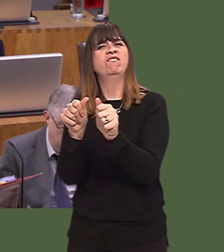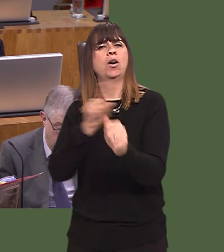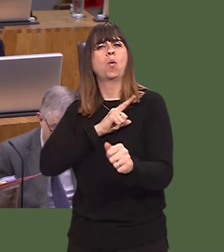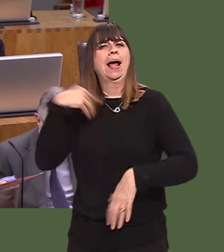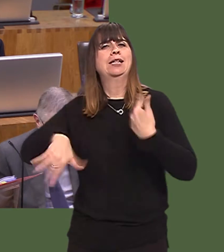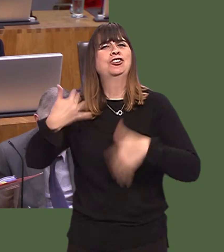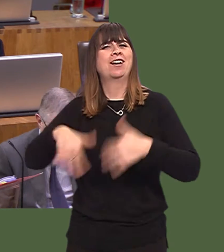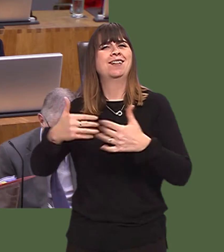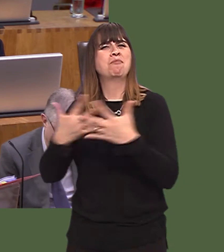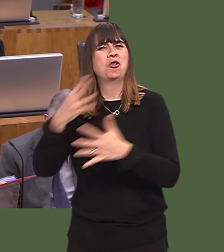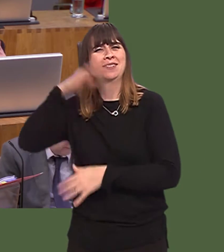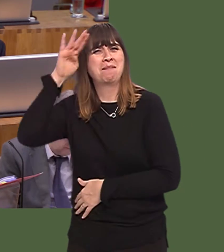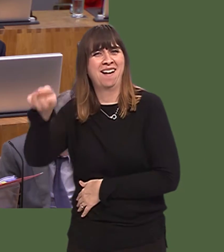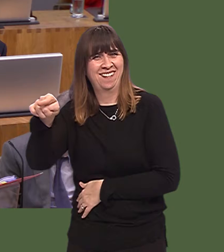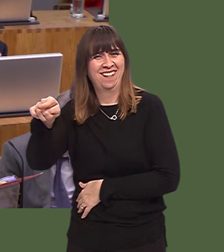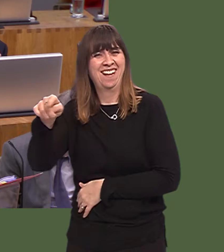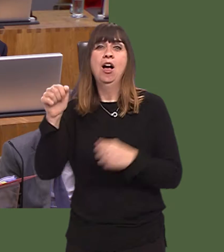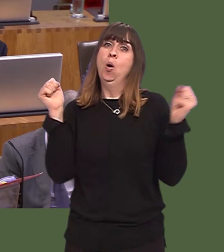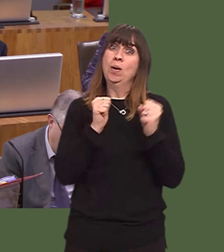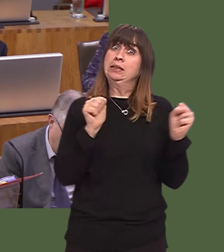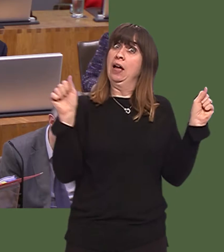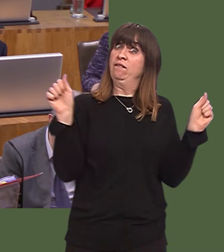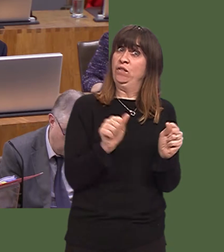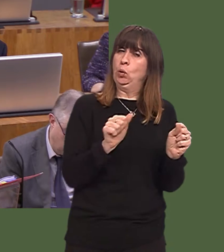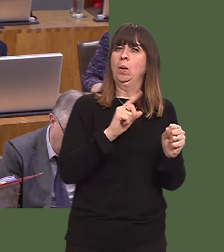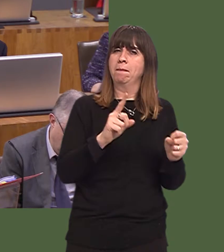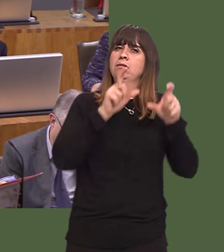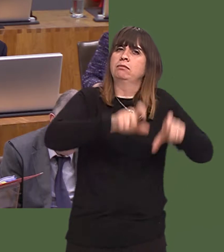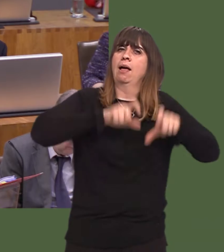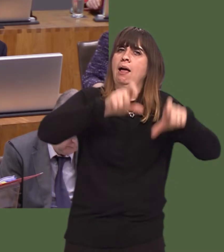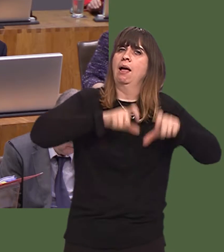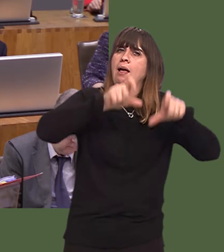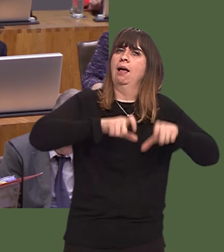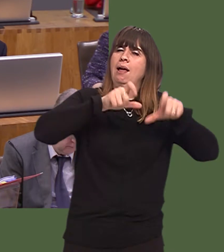The issues that we face are these: we need to make sure, as we have done, that social